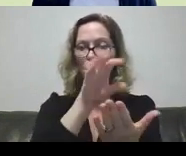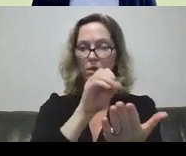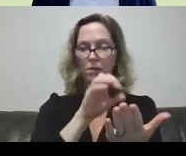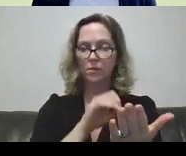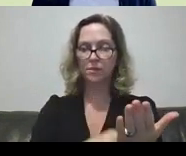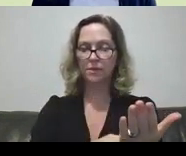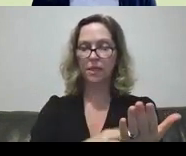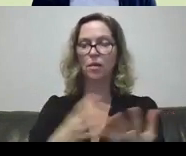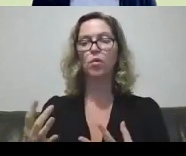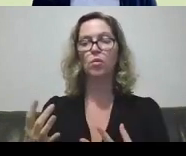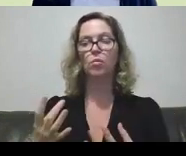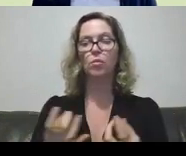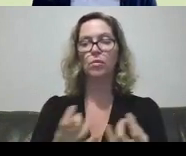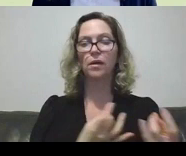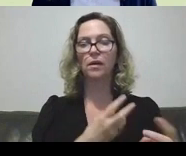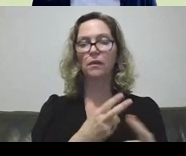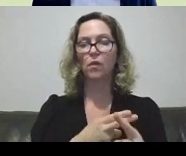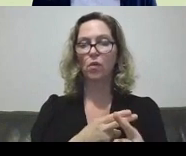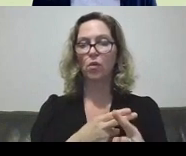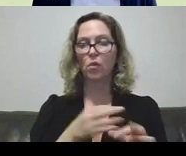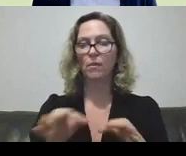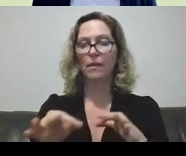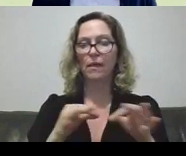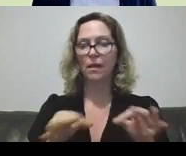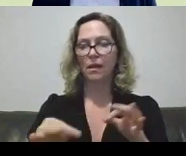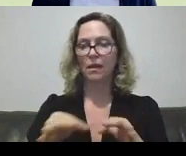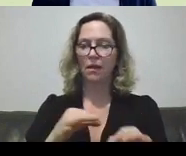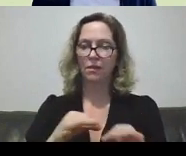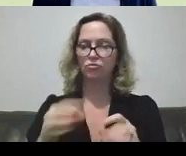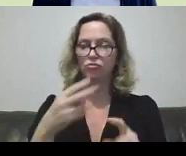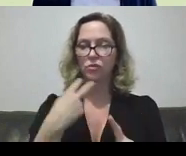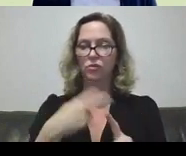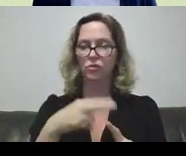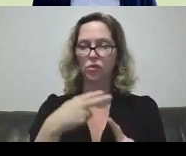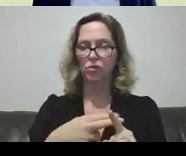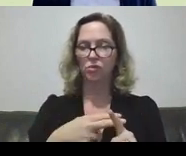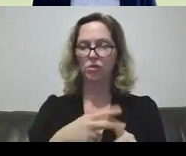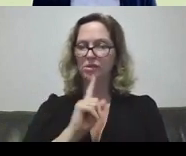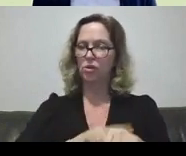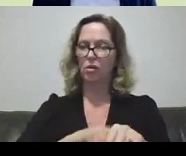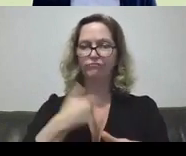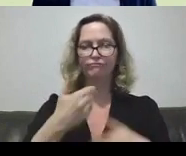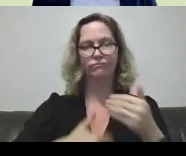easy to see how fast years go by, so keeping good notes and records around